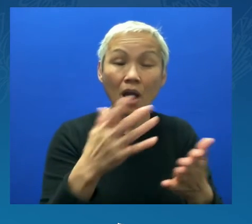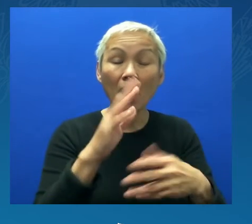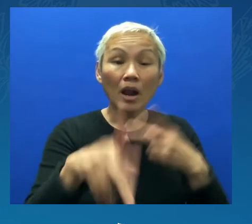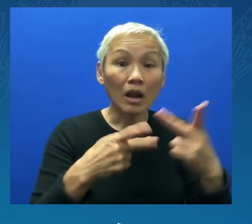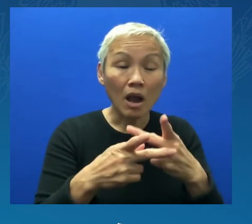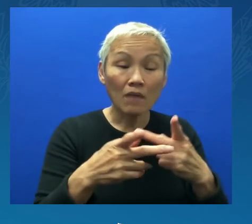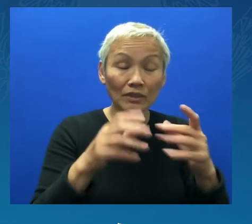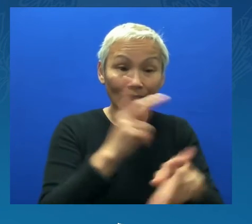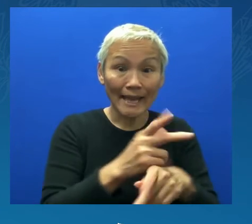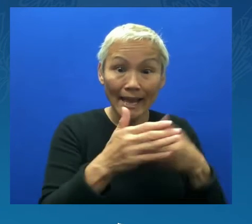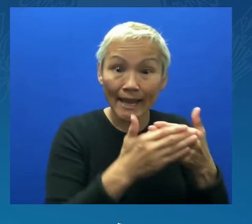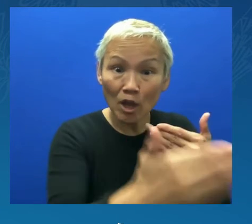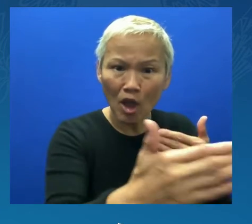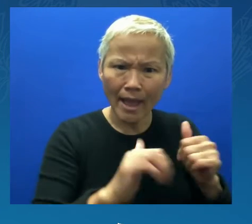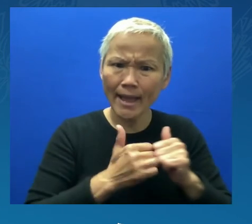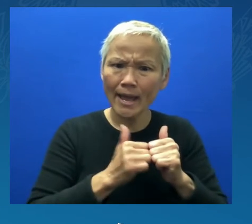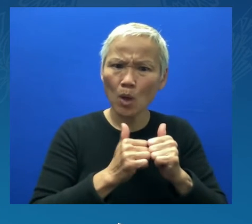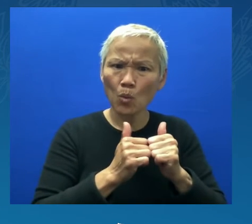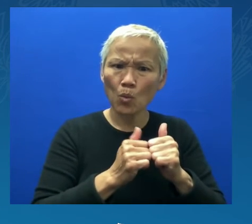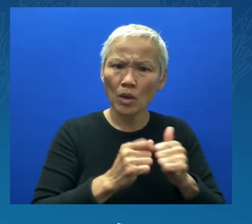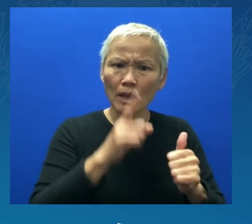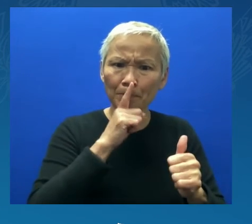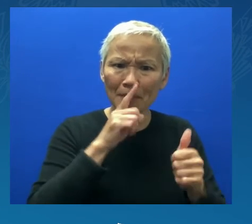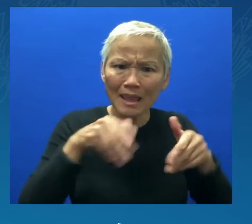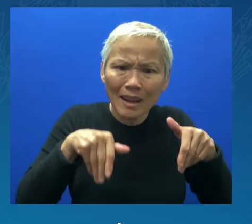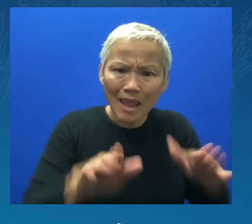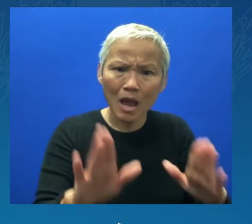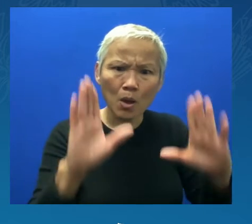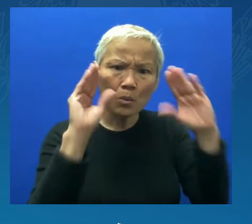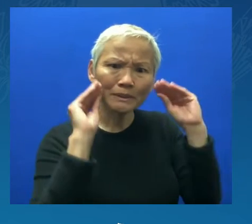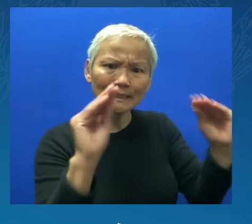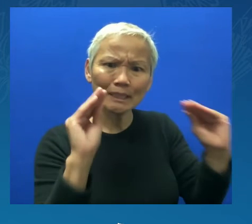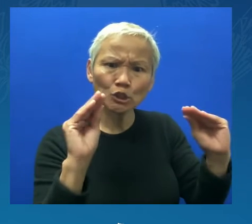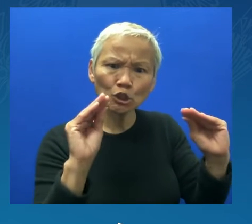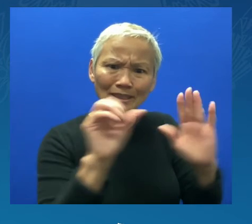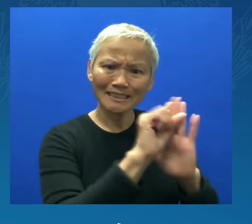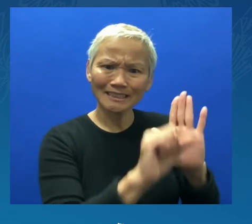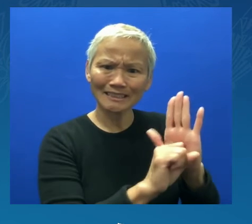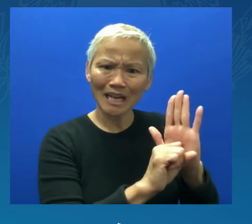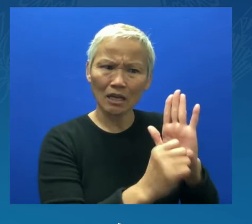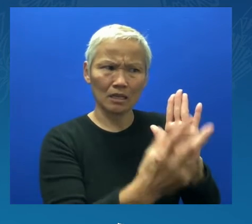we're looking at what universities can do to -- you know, especially those that that have the endowment